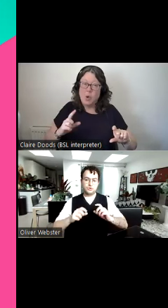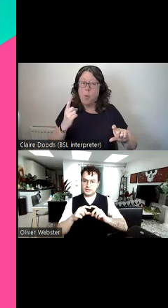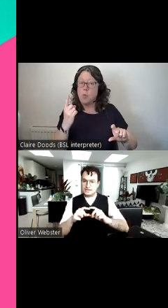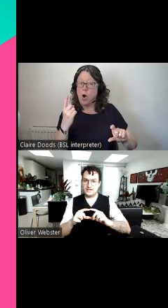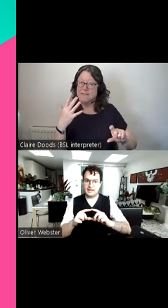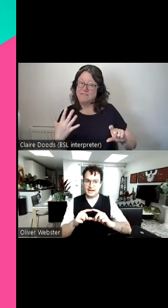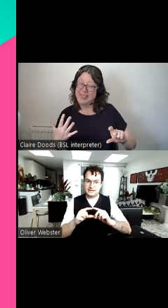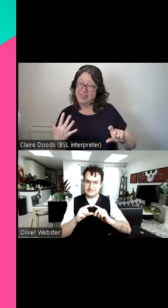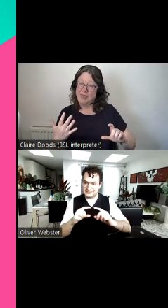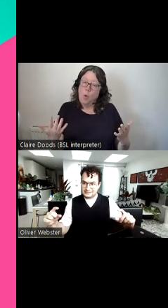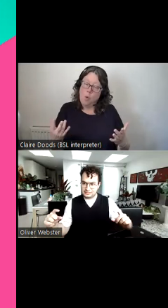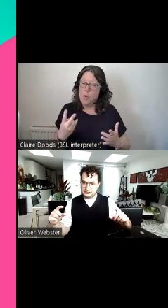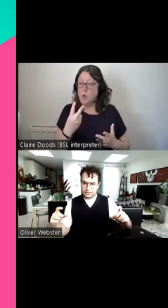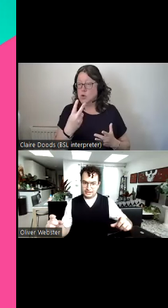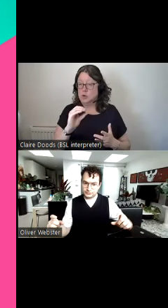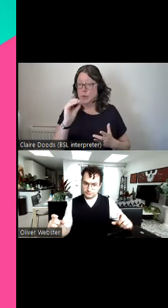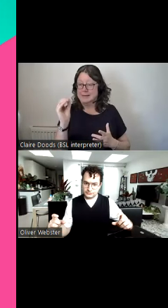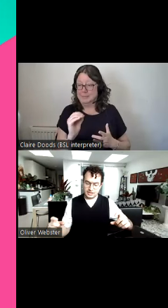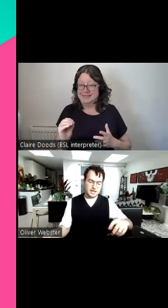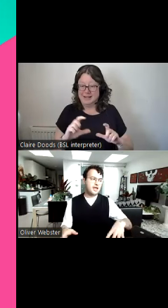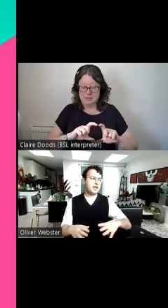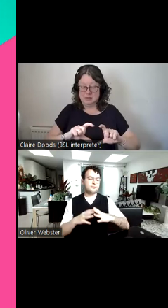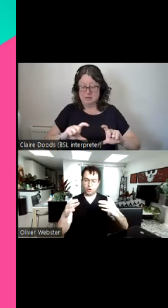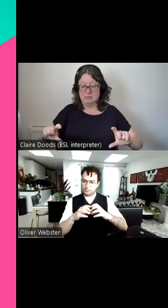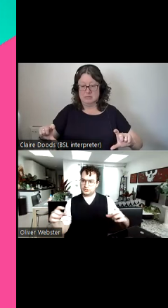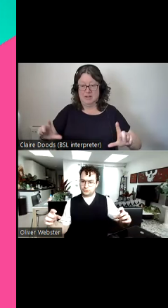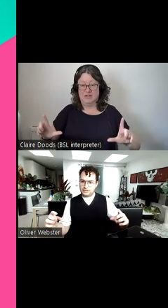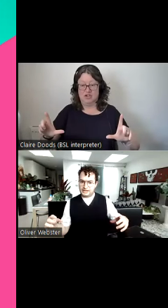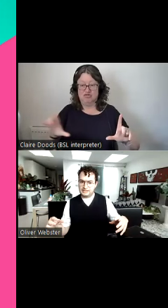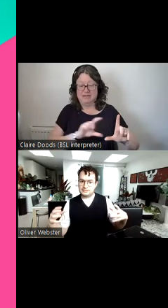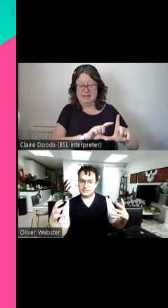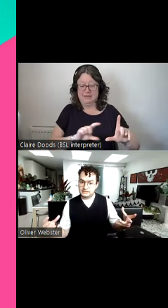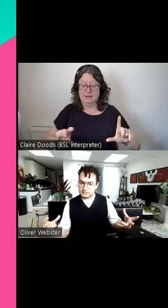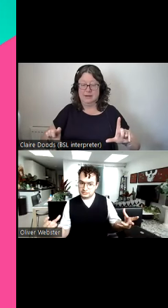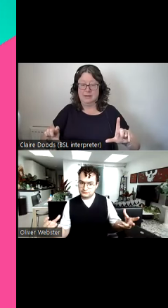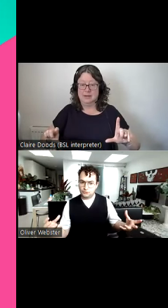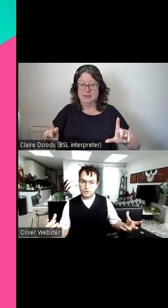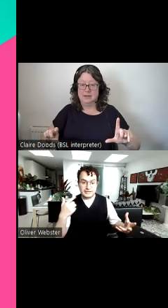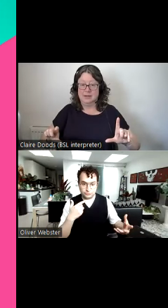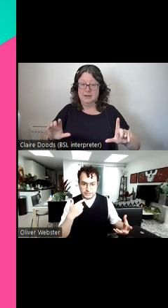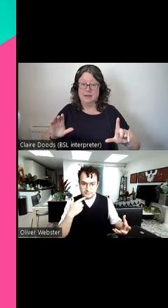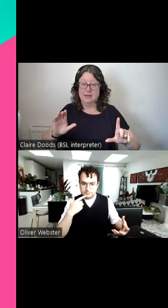You want to keep it in a consistent location. The bottom of the screen is easiest for lip-reading